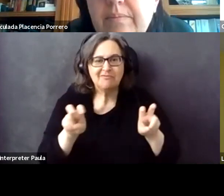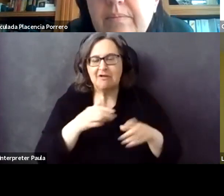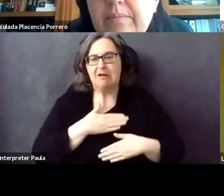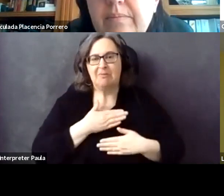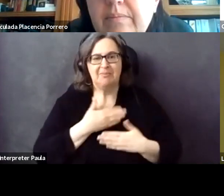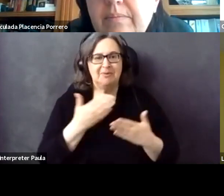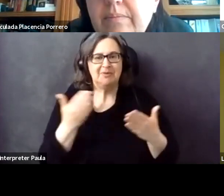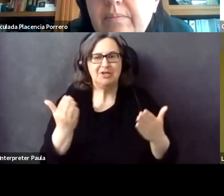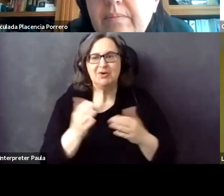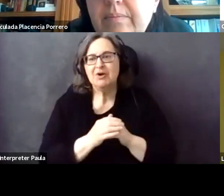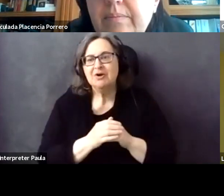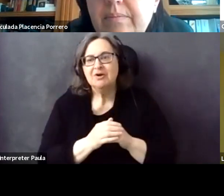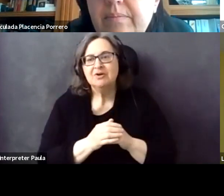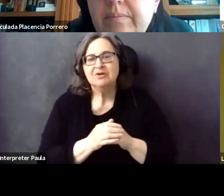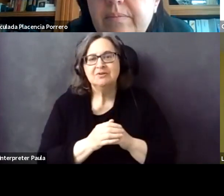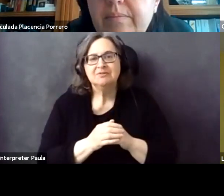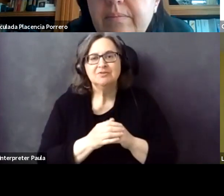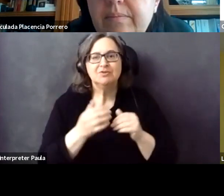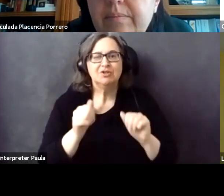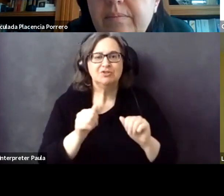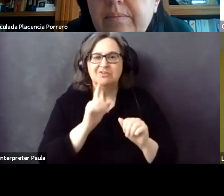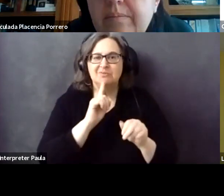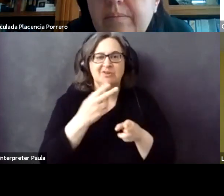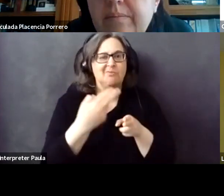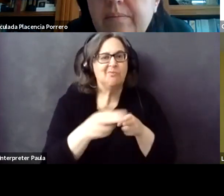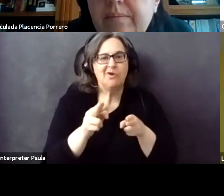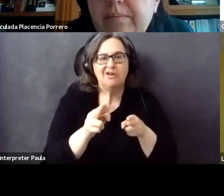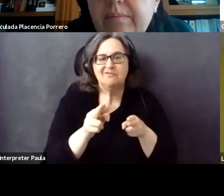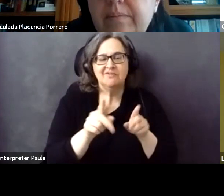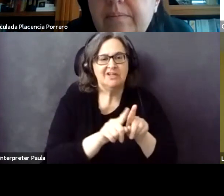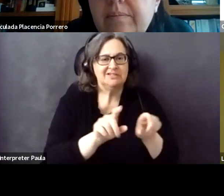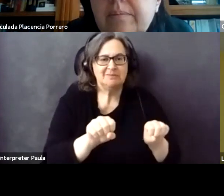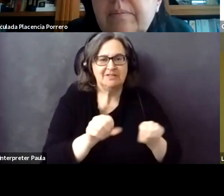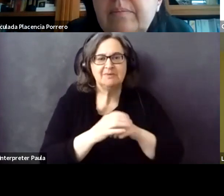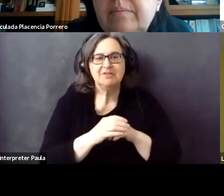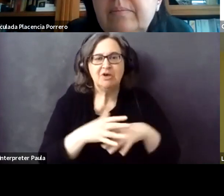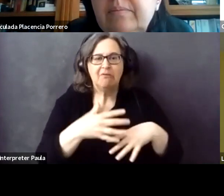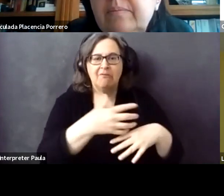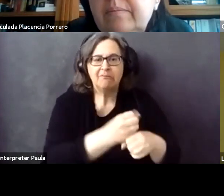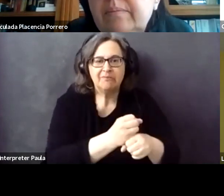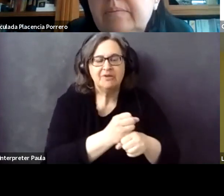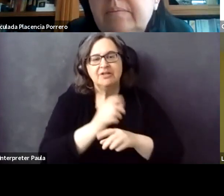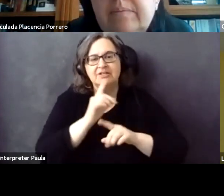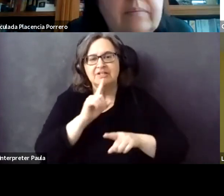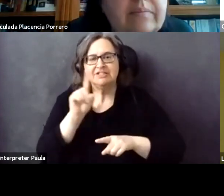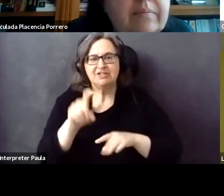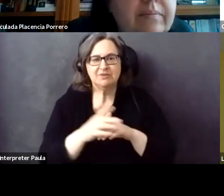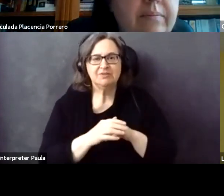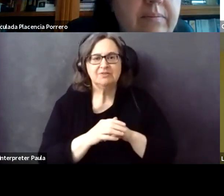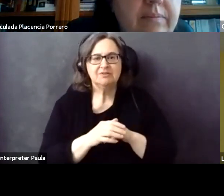my video. Thank you for having me and EBU on this panel. Very glad to be here. I'll try to